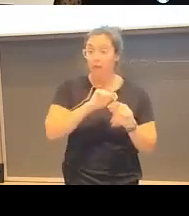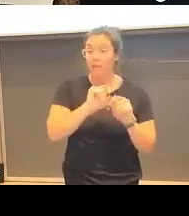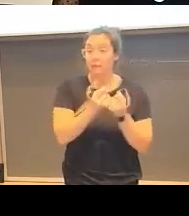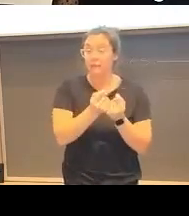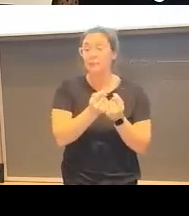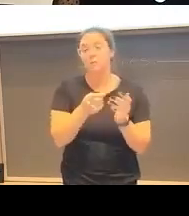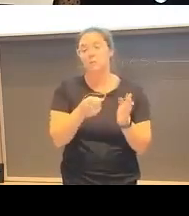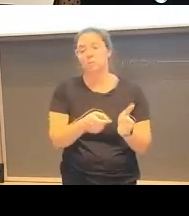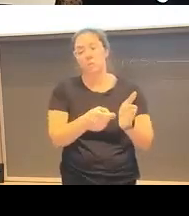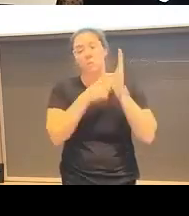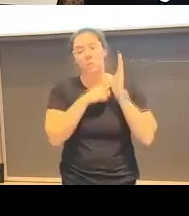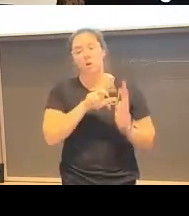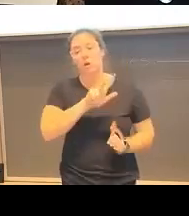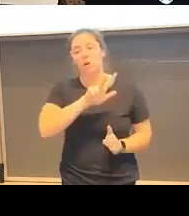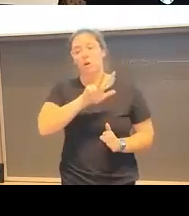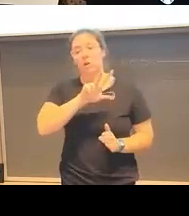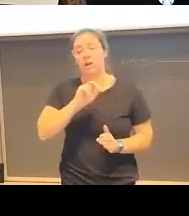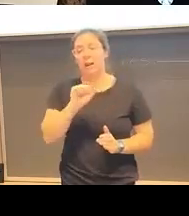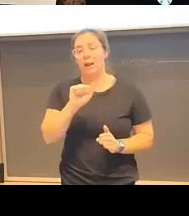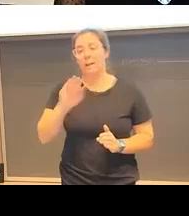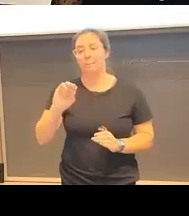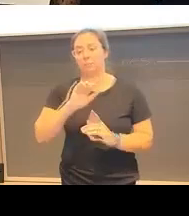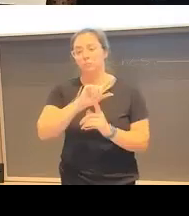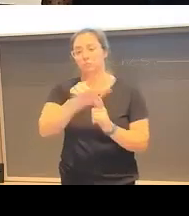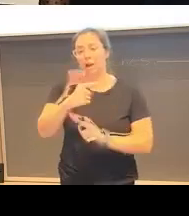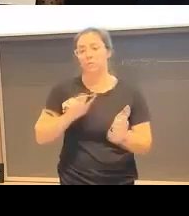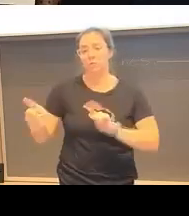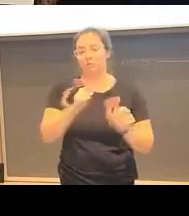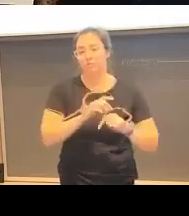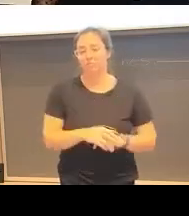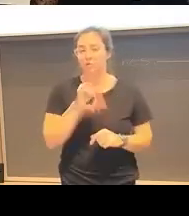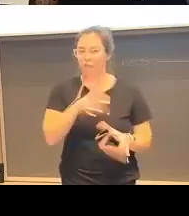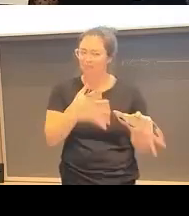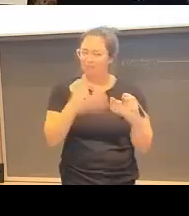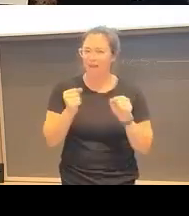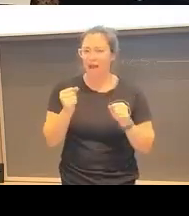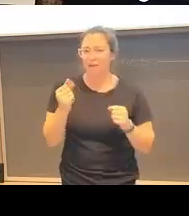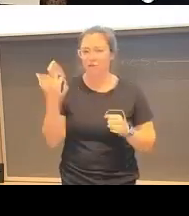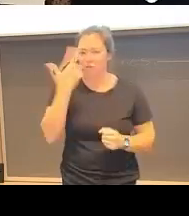a.m. rounds with Junior residents I relatively quickly discovered that no one is particularly